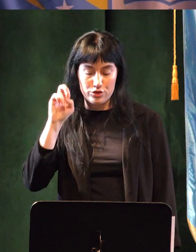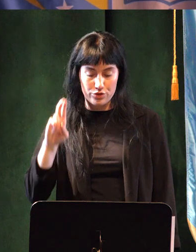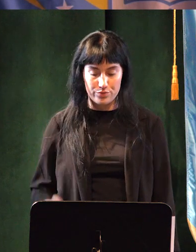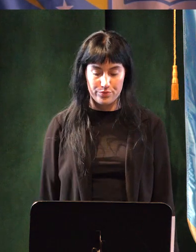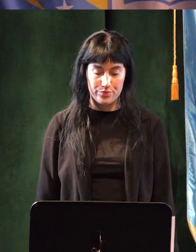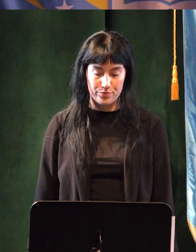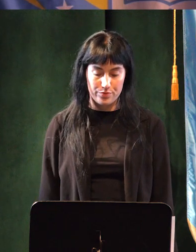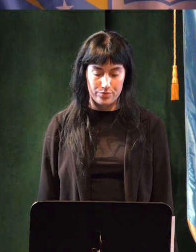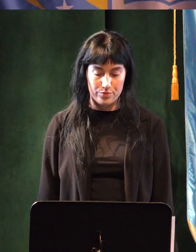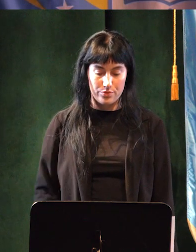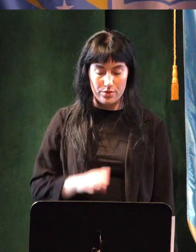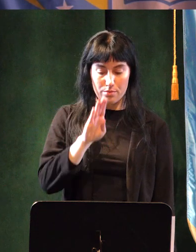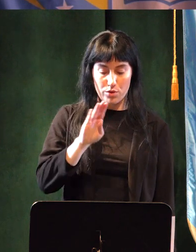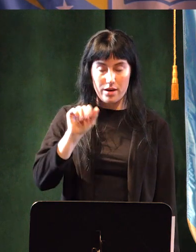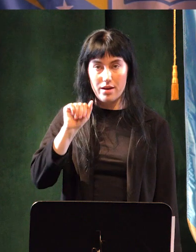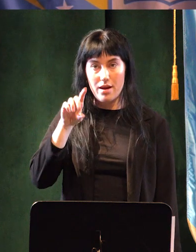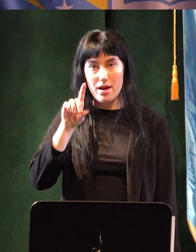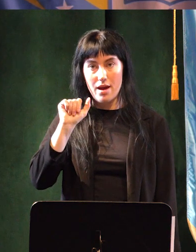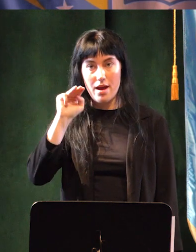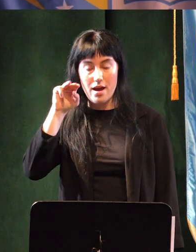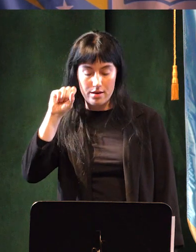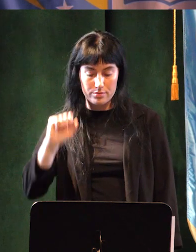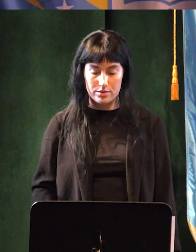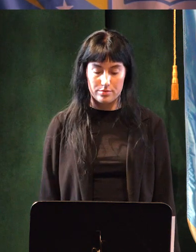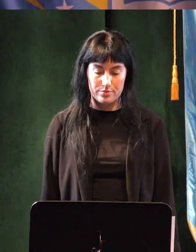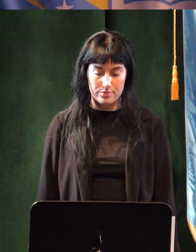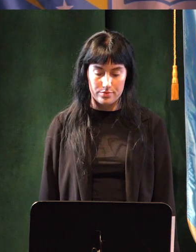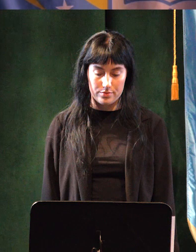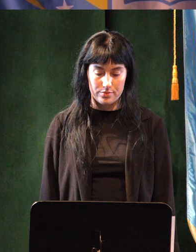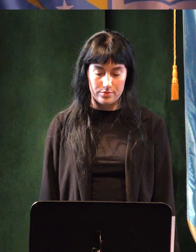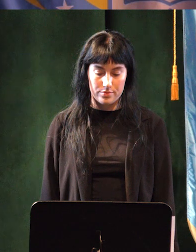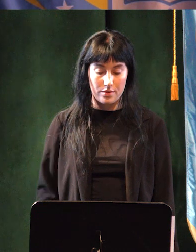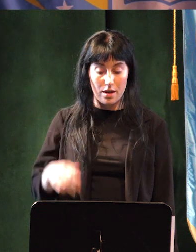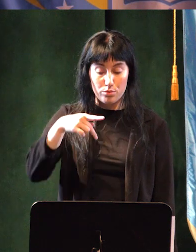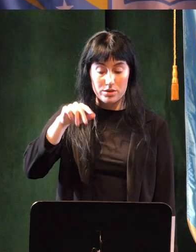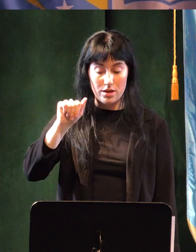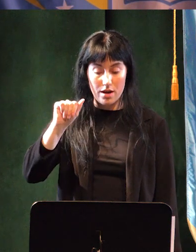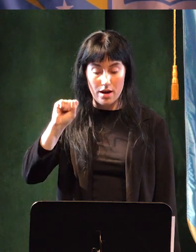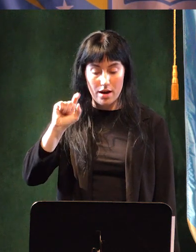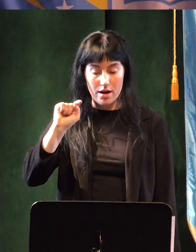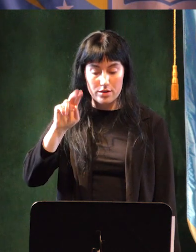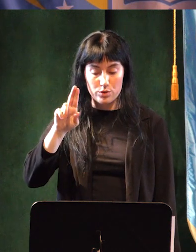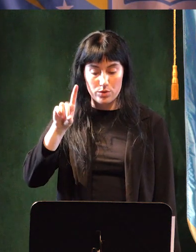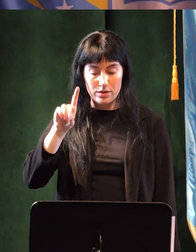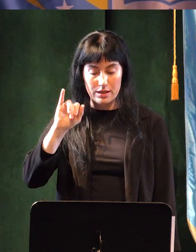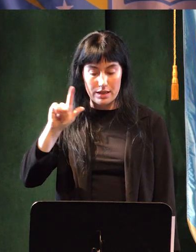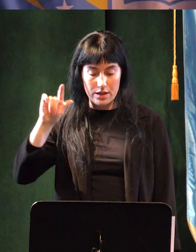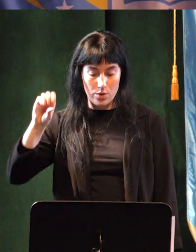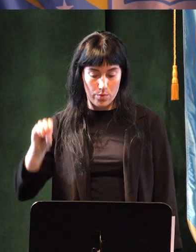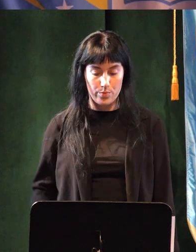Brandi Adams Priscilla ah studio